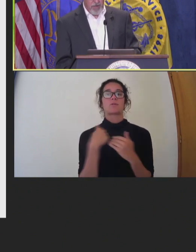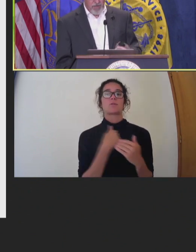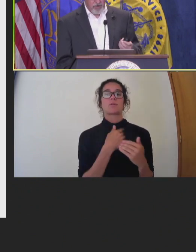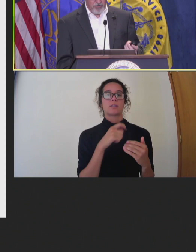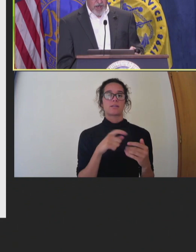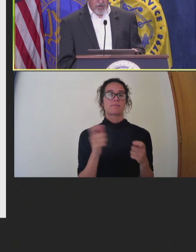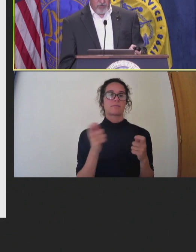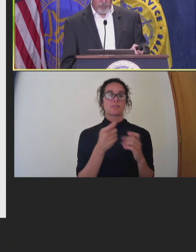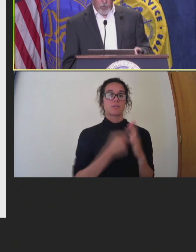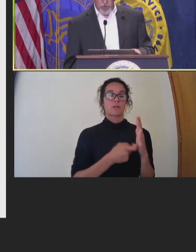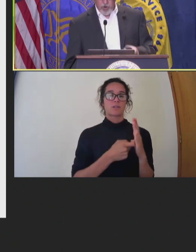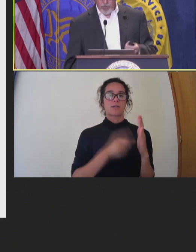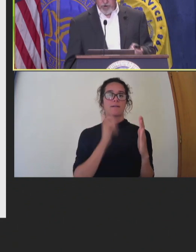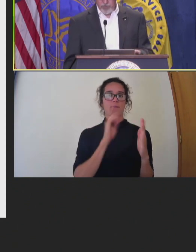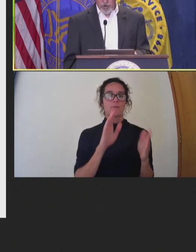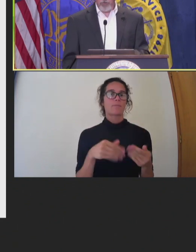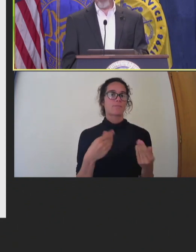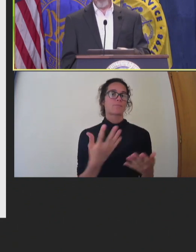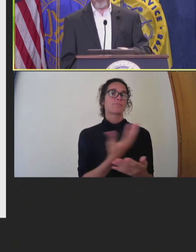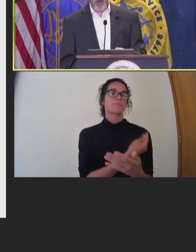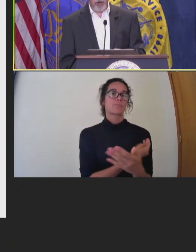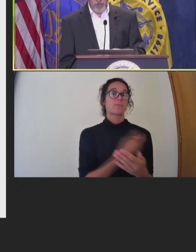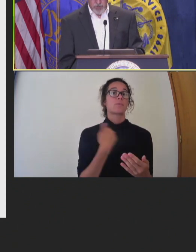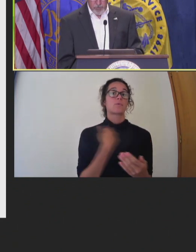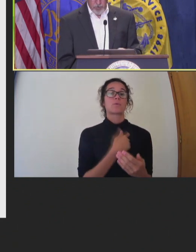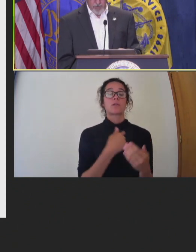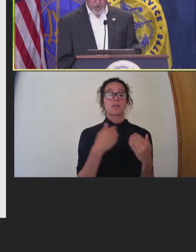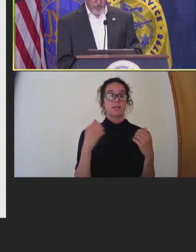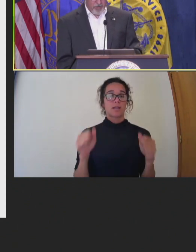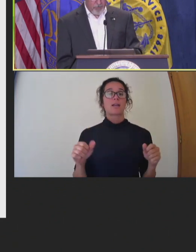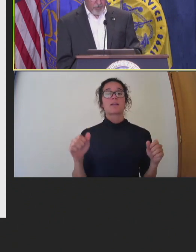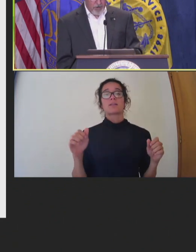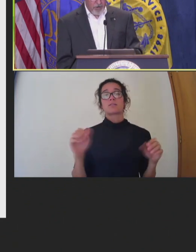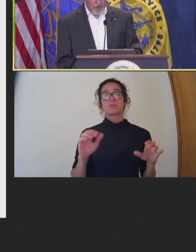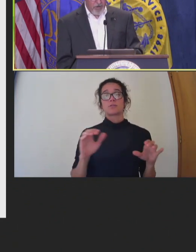There's data to support co-administration as a strategy to improve vaccine uptake.